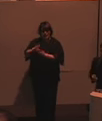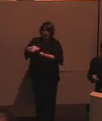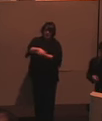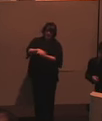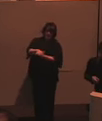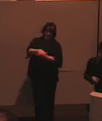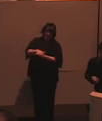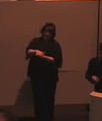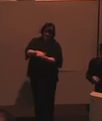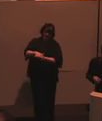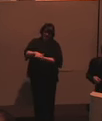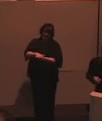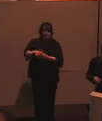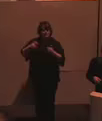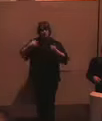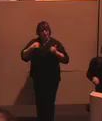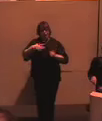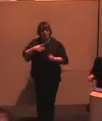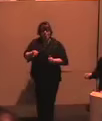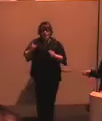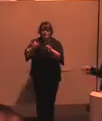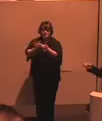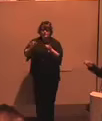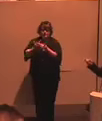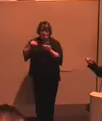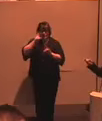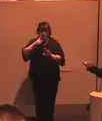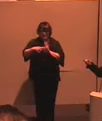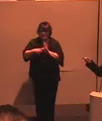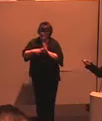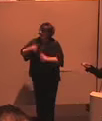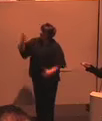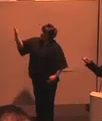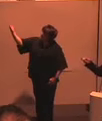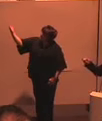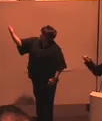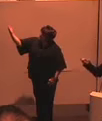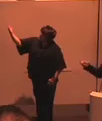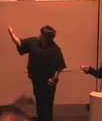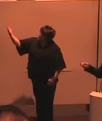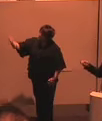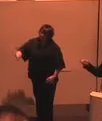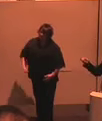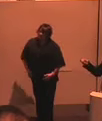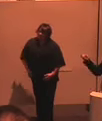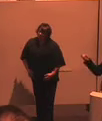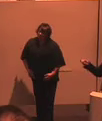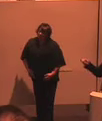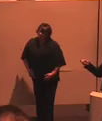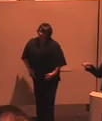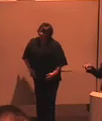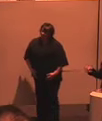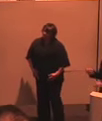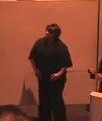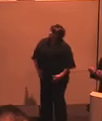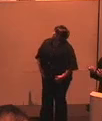So I like to say, for example, this small element and with many, many trees.